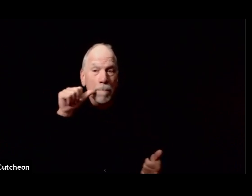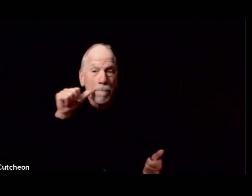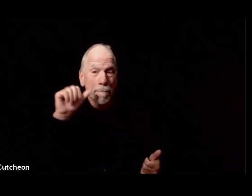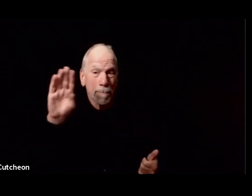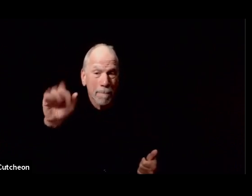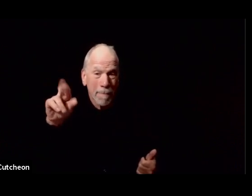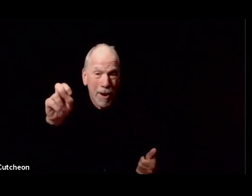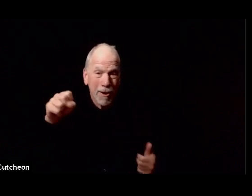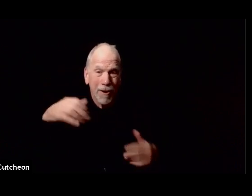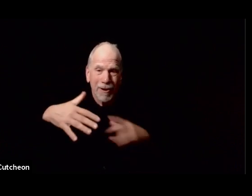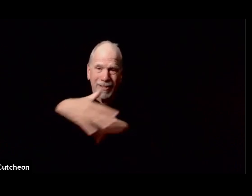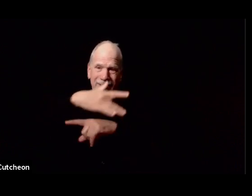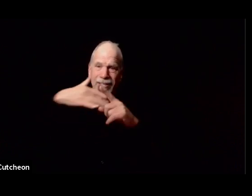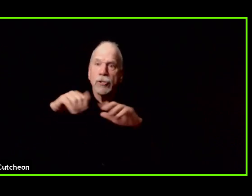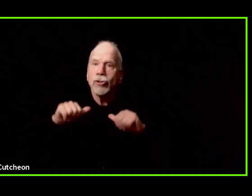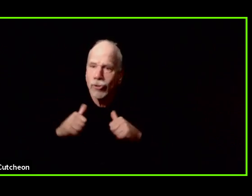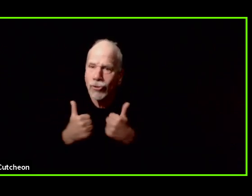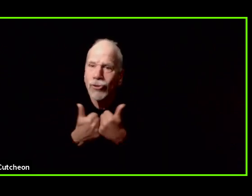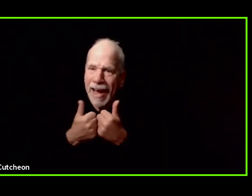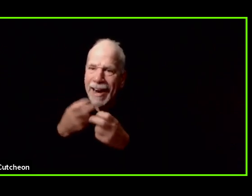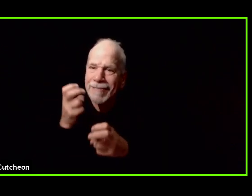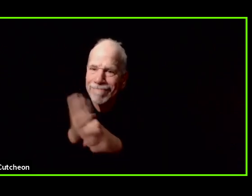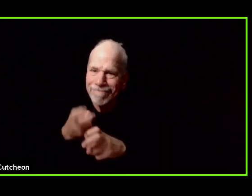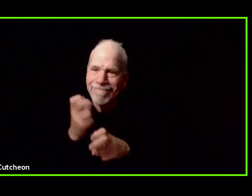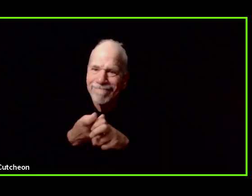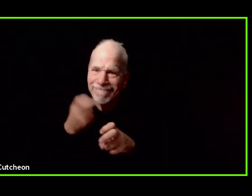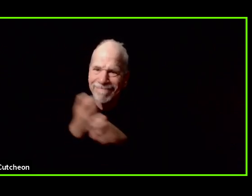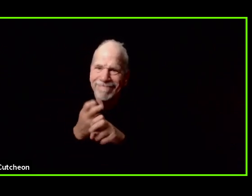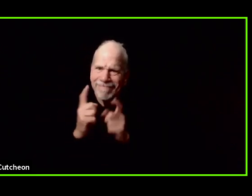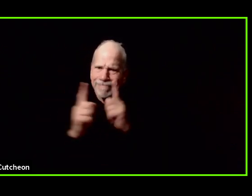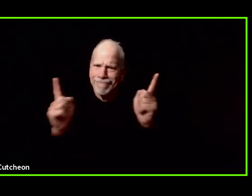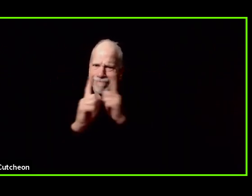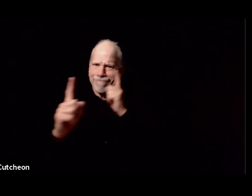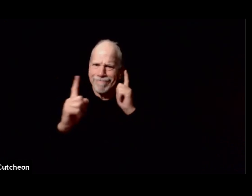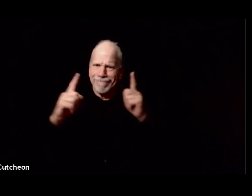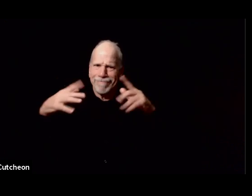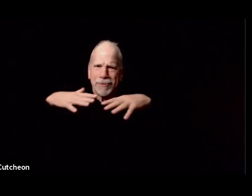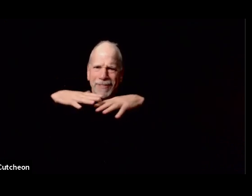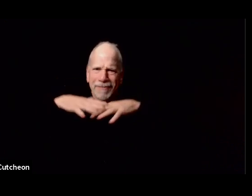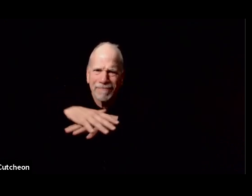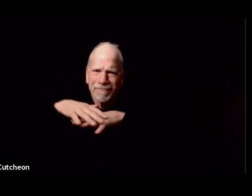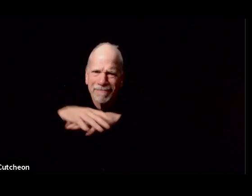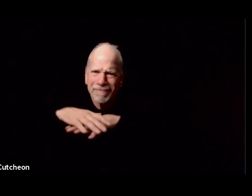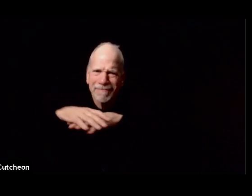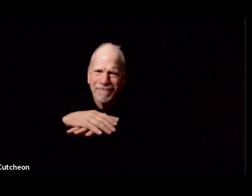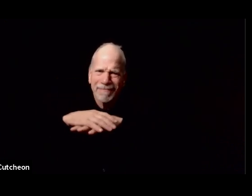environment. Dr. Lynfield: Yeah I would agree. This is Ruth. You know we have now had over 300 cases